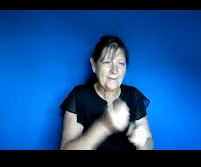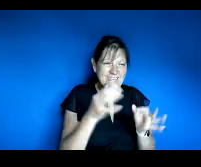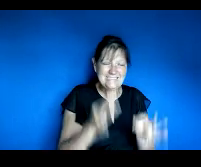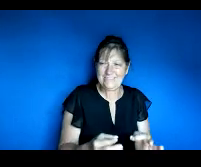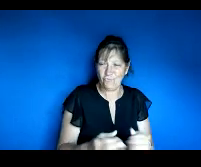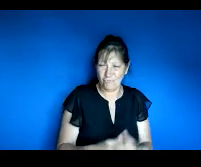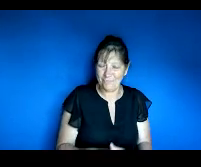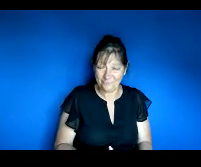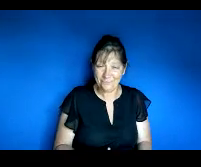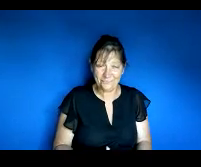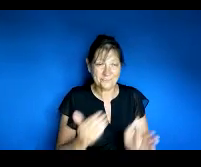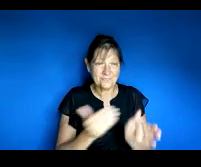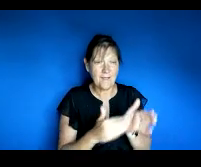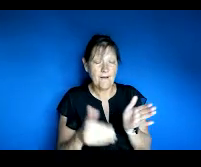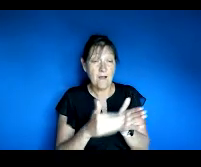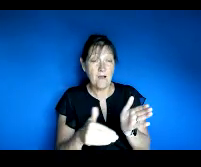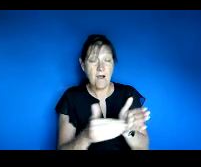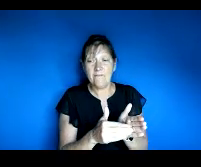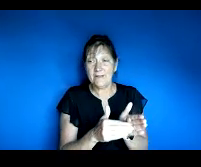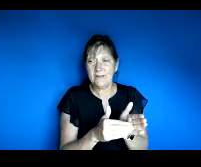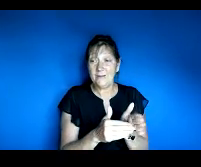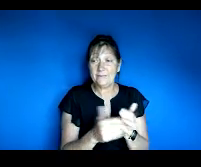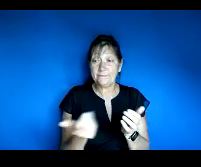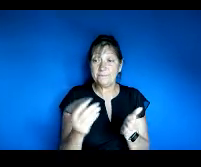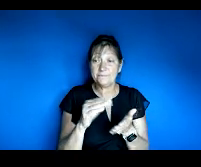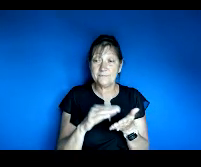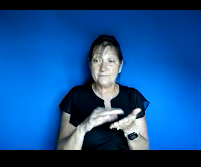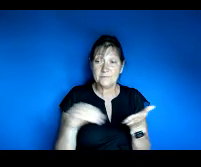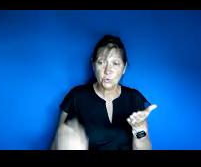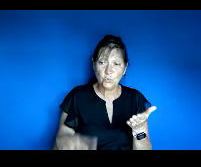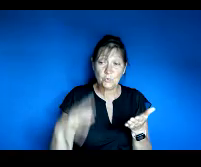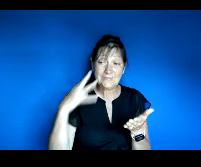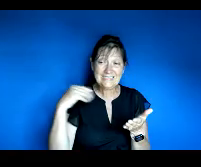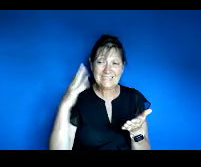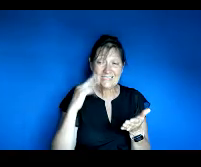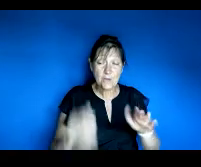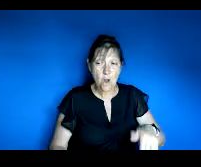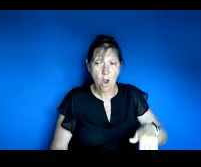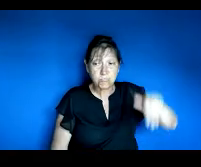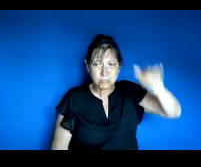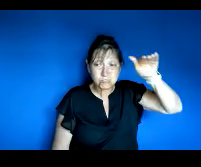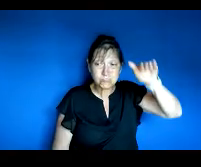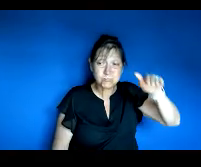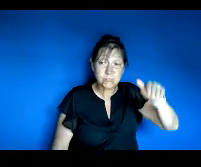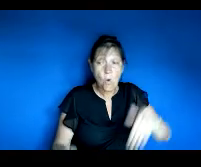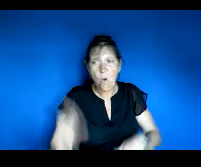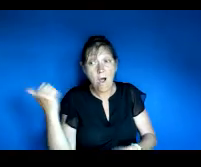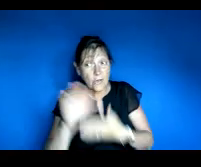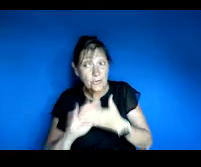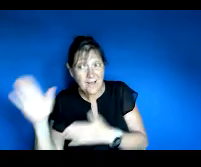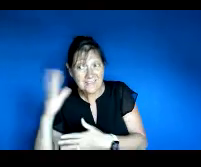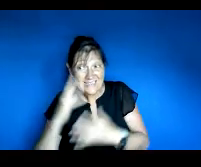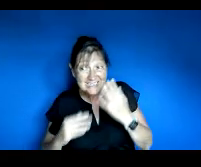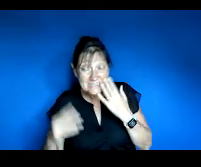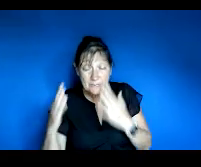And a lot of times, you know, the experience that students had at the K-12 level or at a previous university can inform that,